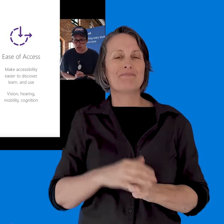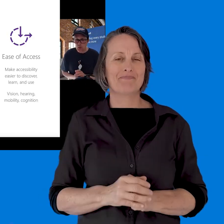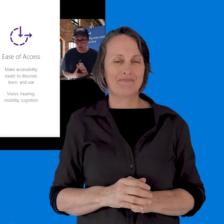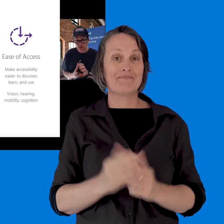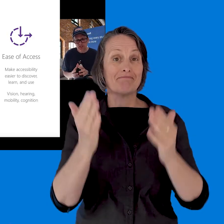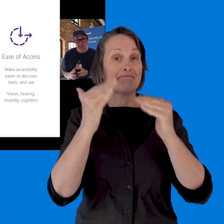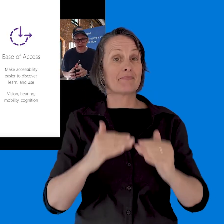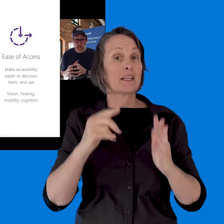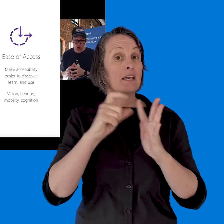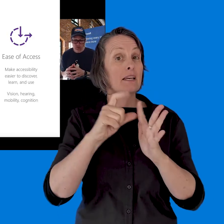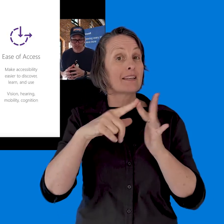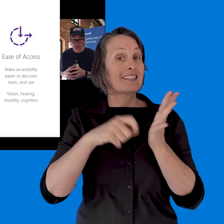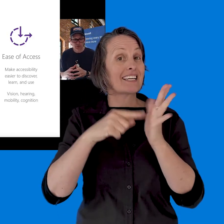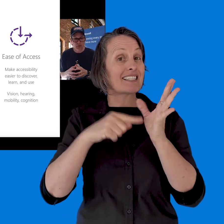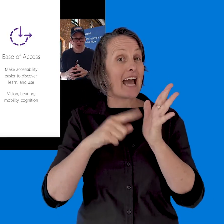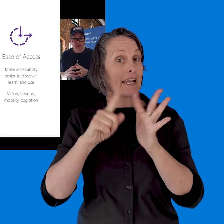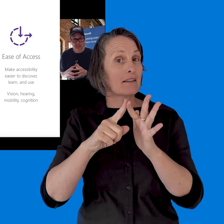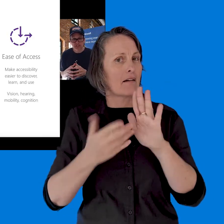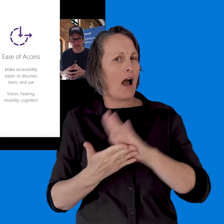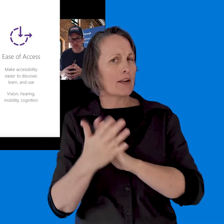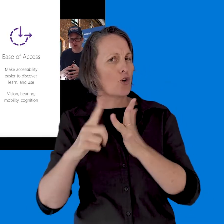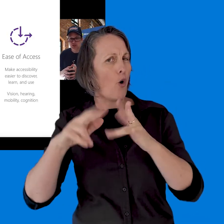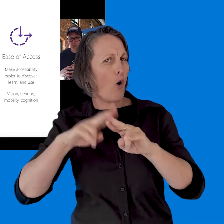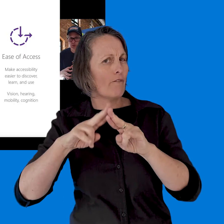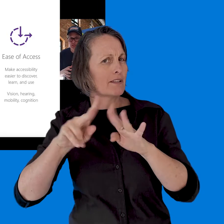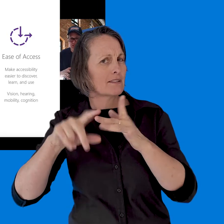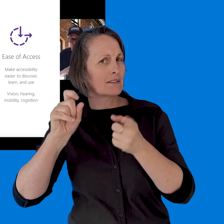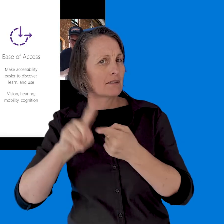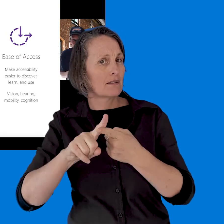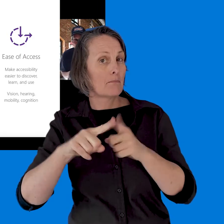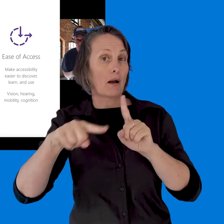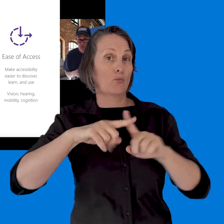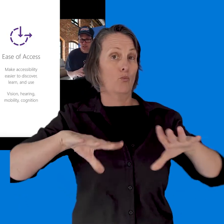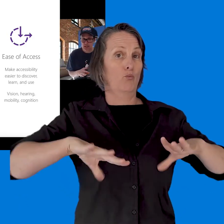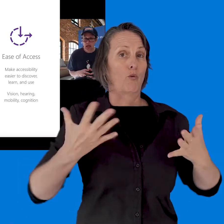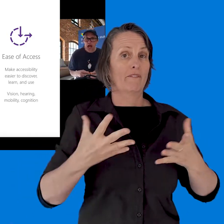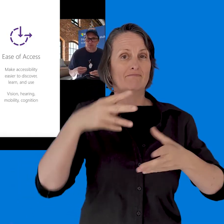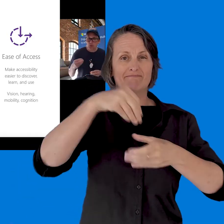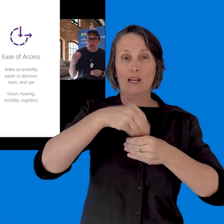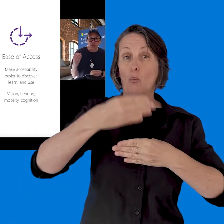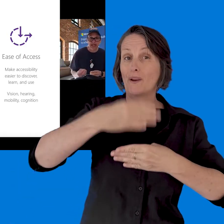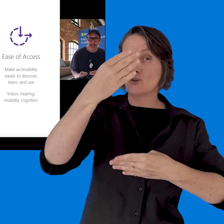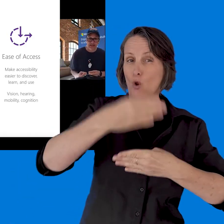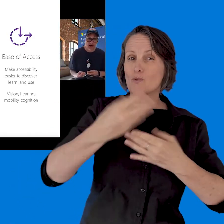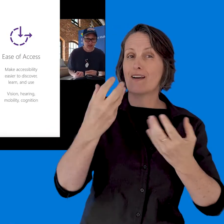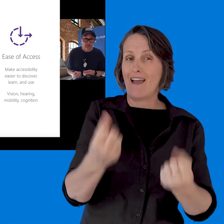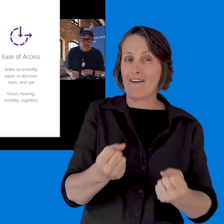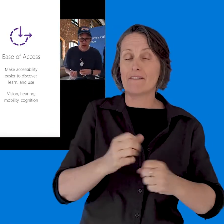We looked at dictate in office but remember that dictate is also built into windows. We looked at editor. OK.